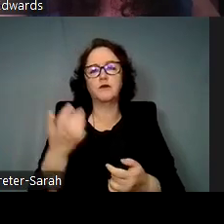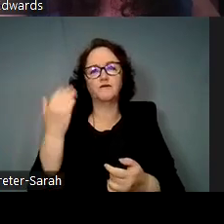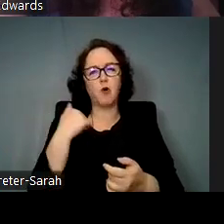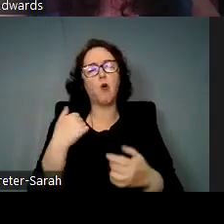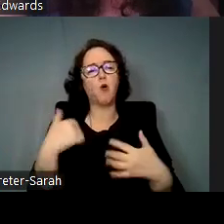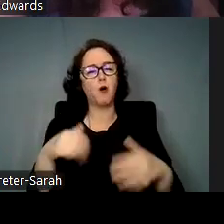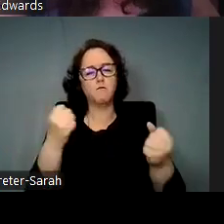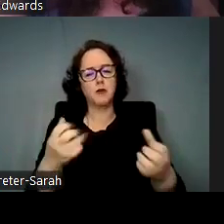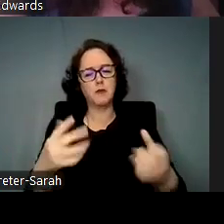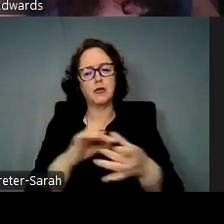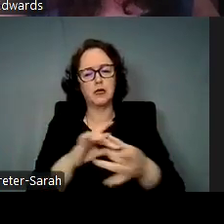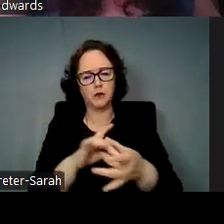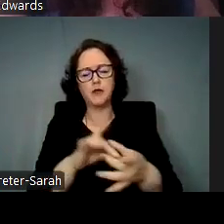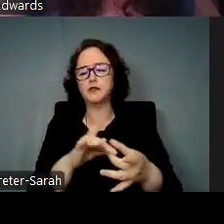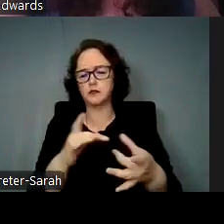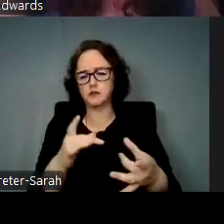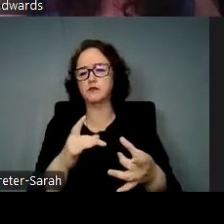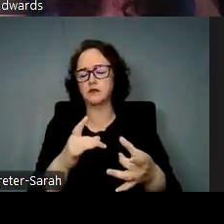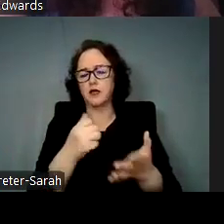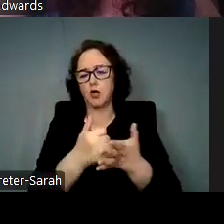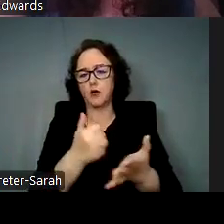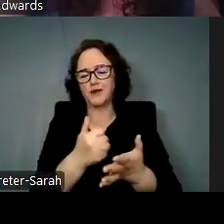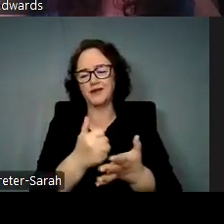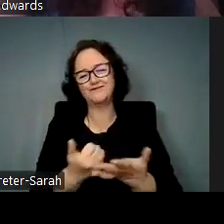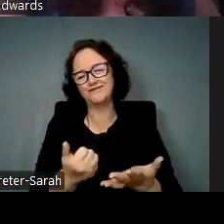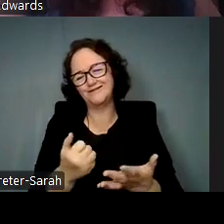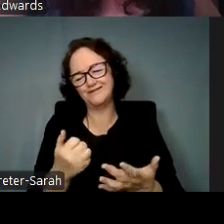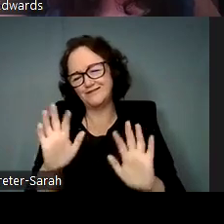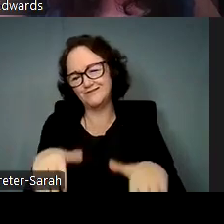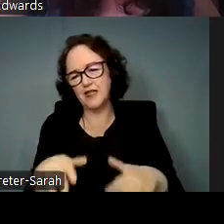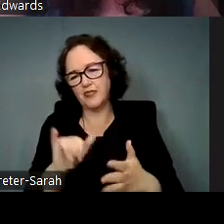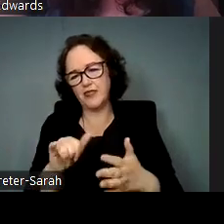helpful, no matter how you want to do it. It's also helpful. The